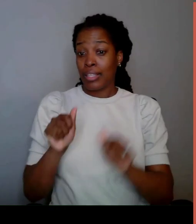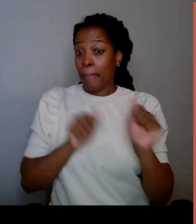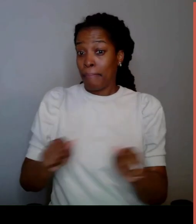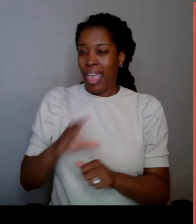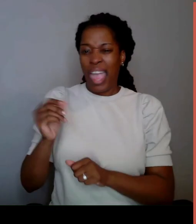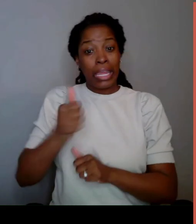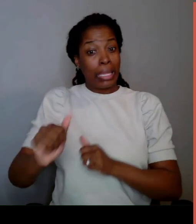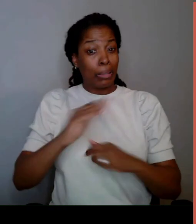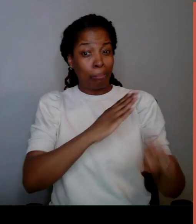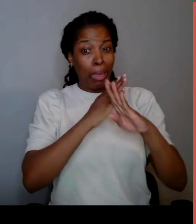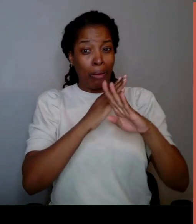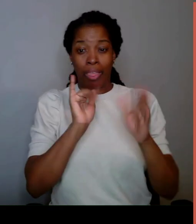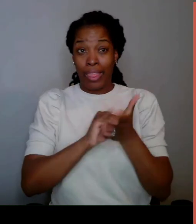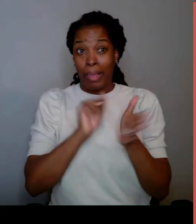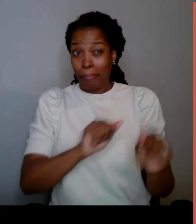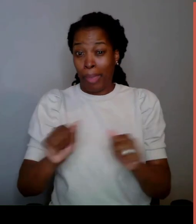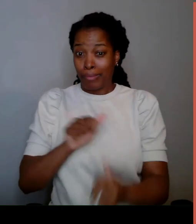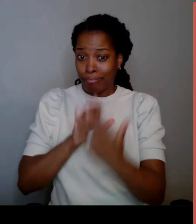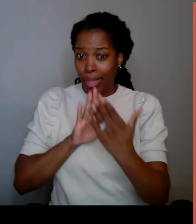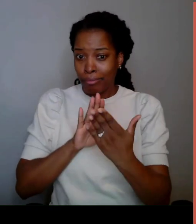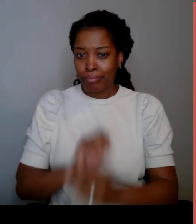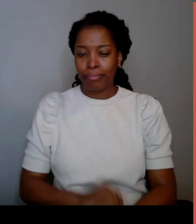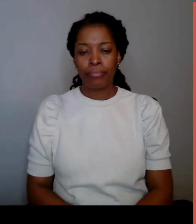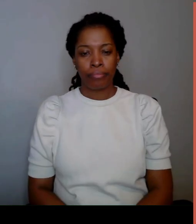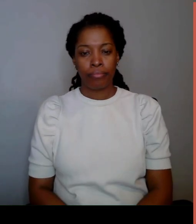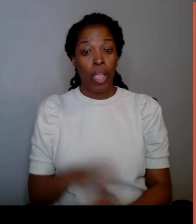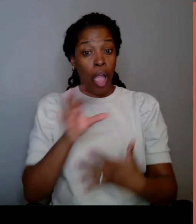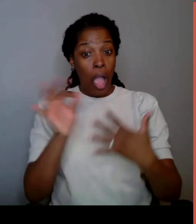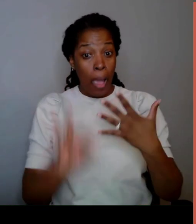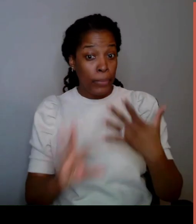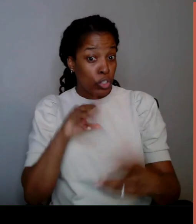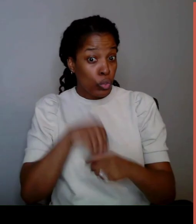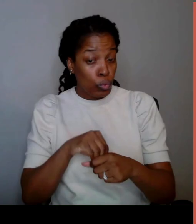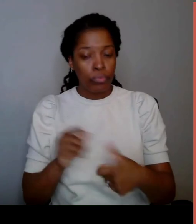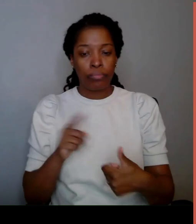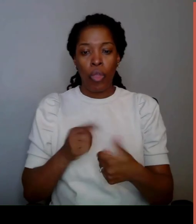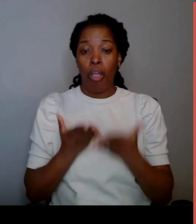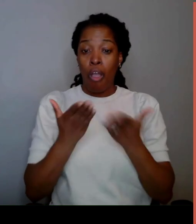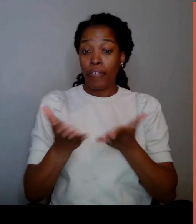Options can include offering a service, selling a product, doing freelance work,